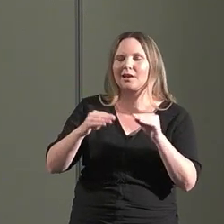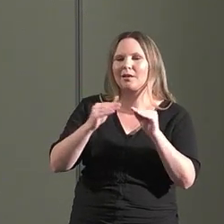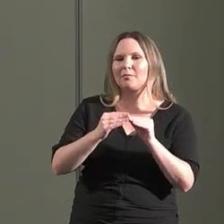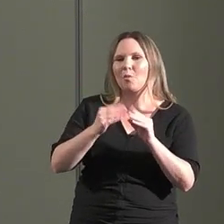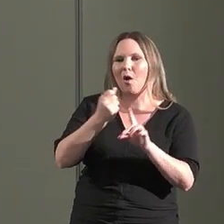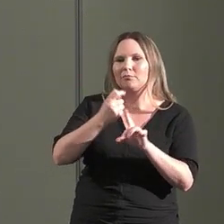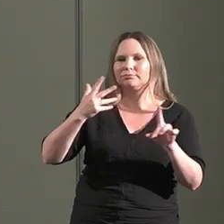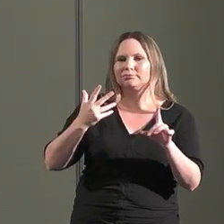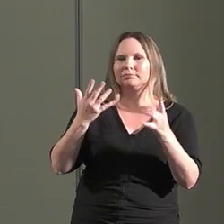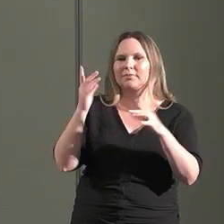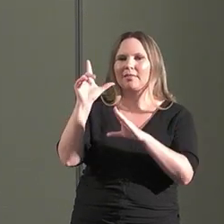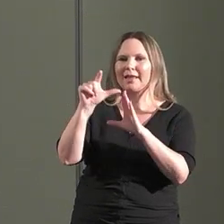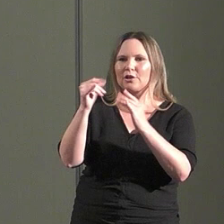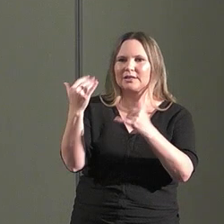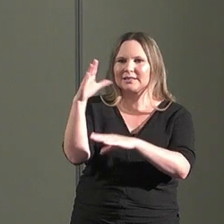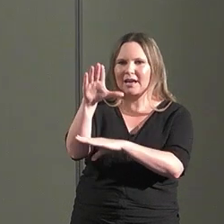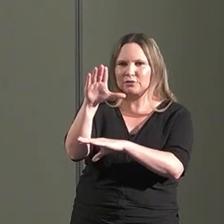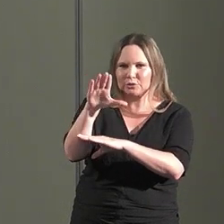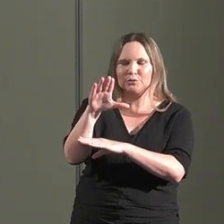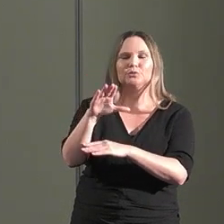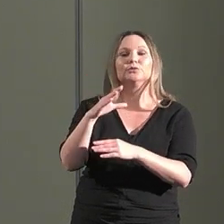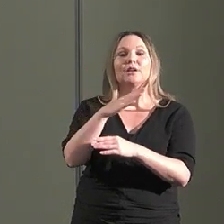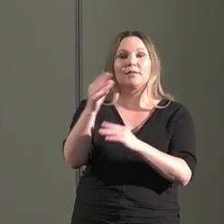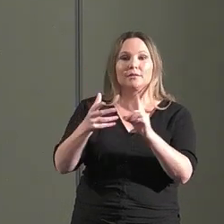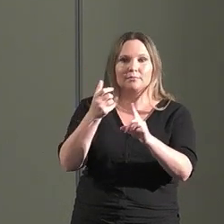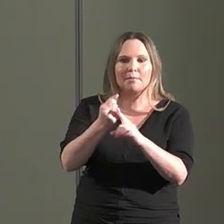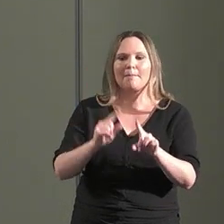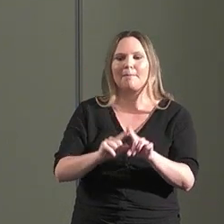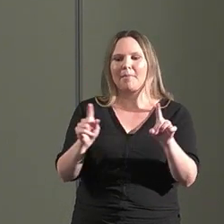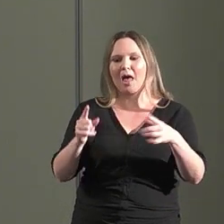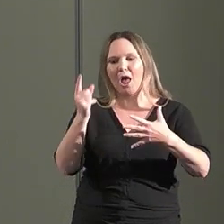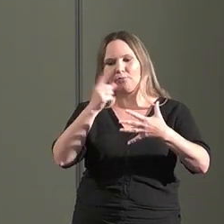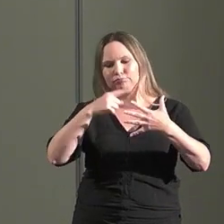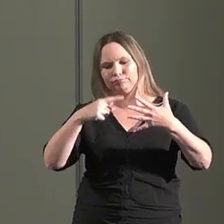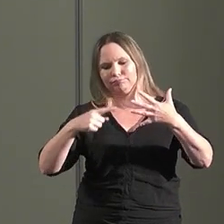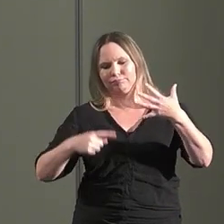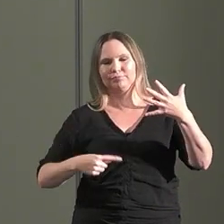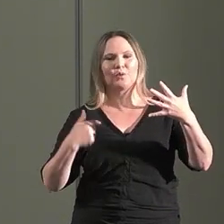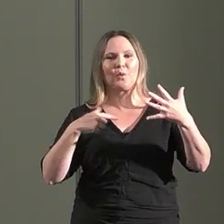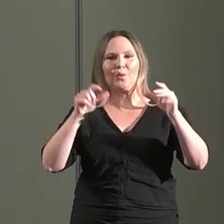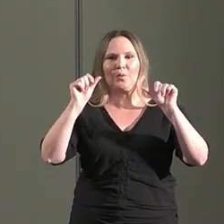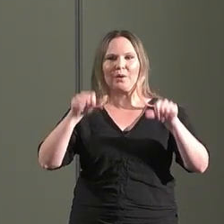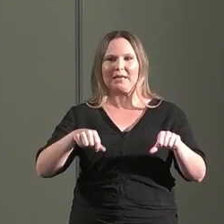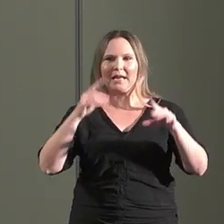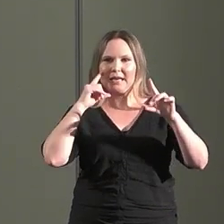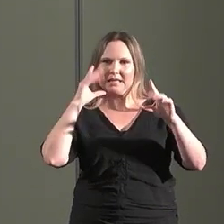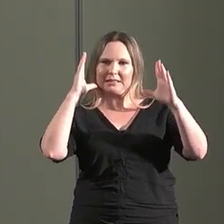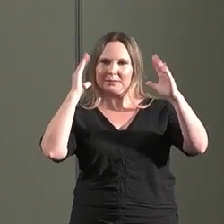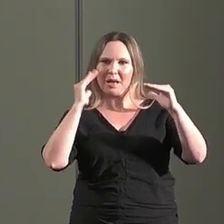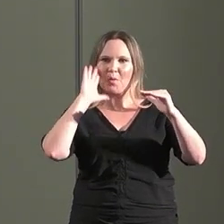of all of this, those items for which we could kind of expect there to be accessibility built